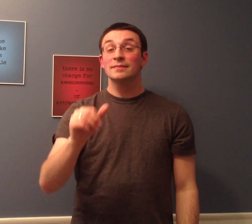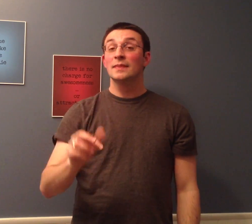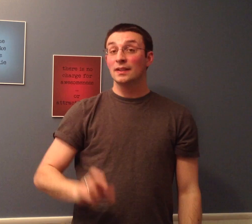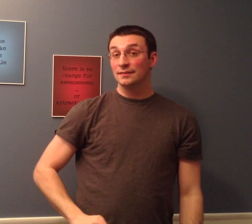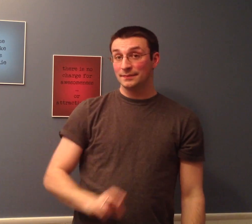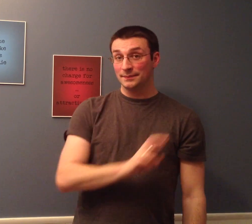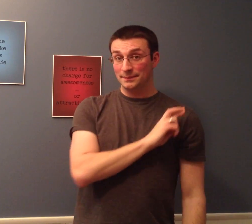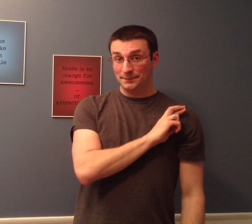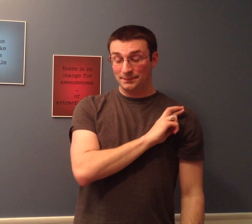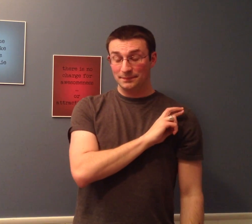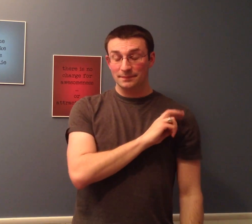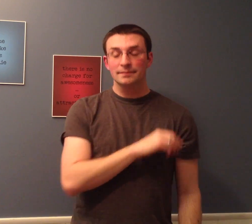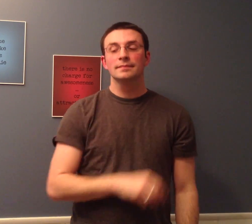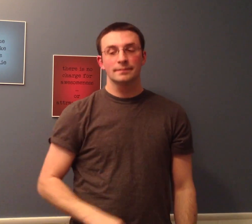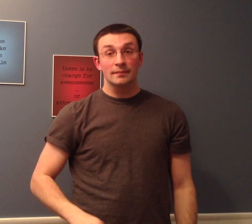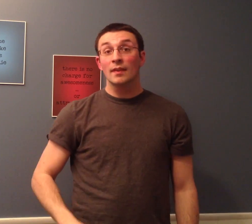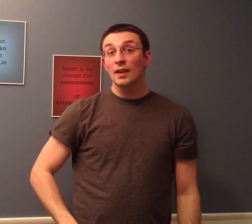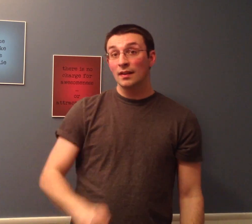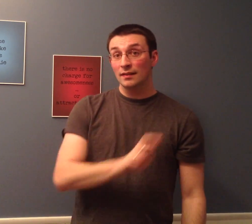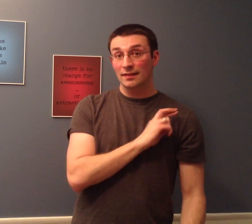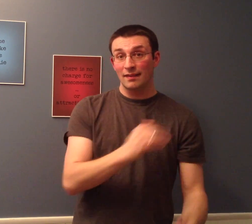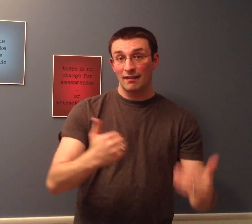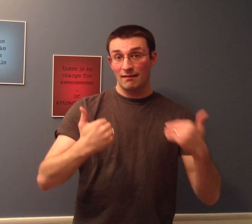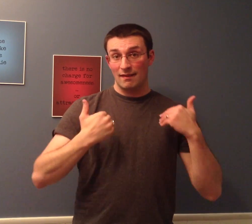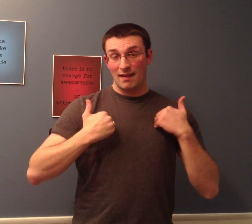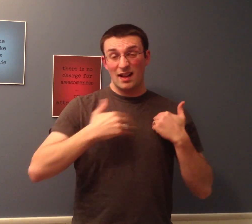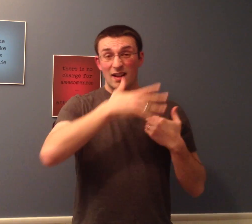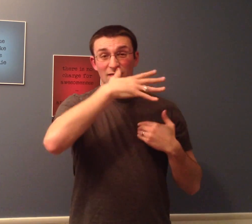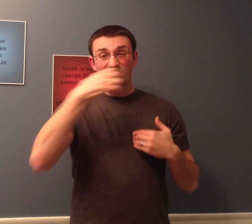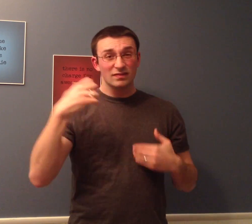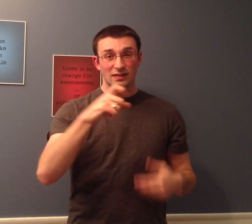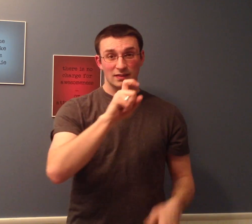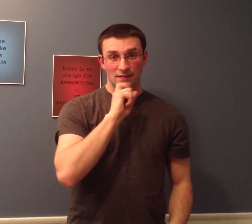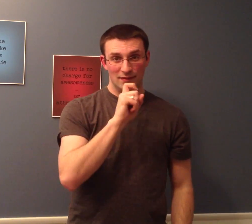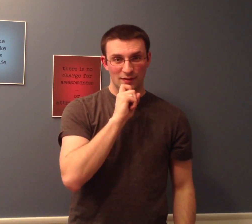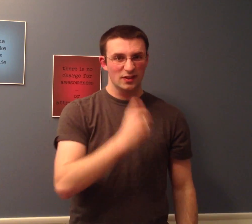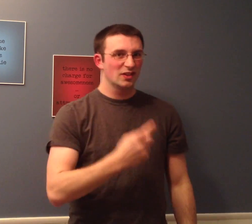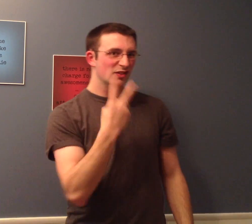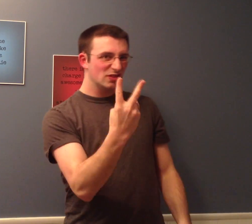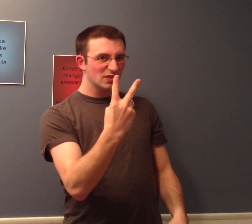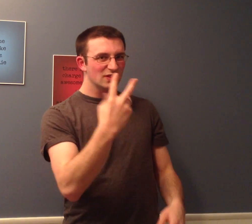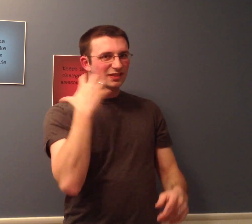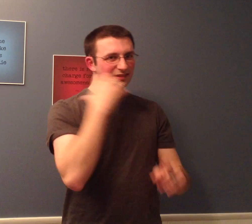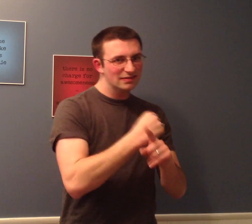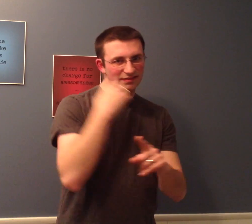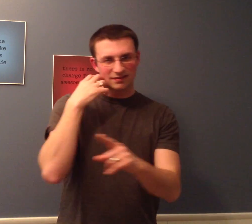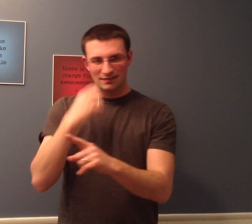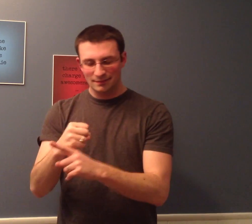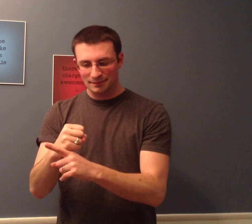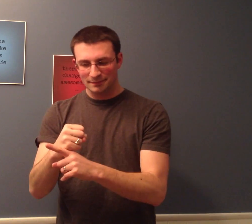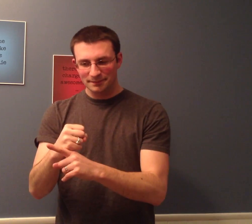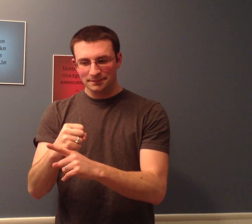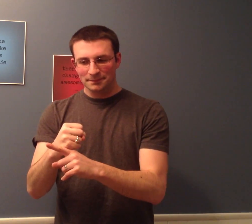Now, Rindercella lived with her mugly other and two sad bisters. Also in this same coreign